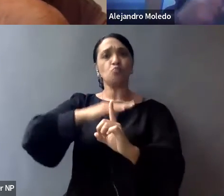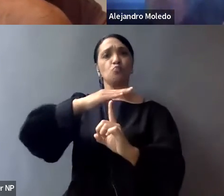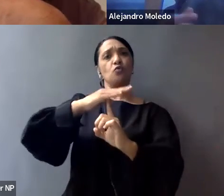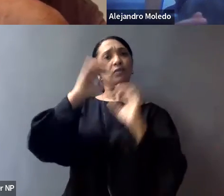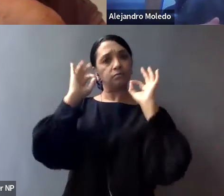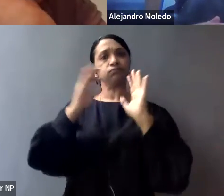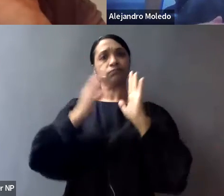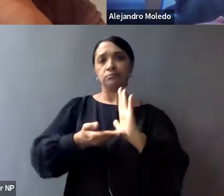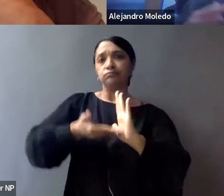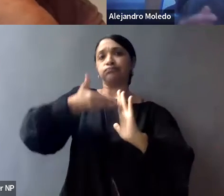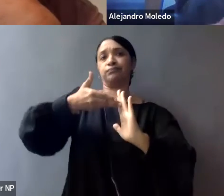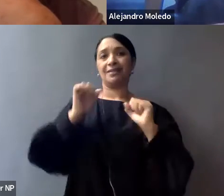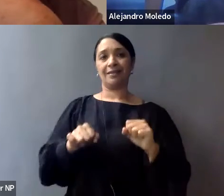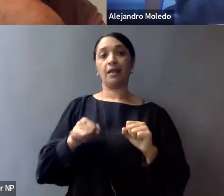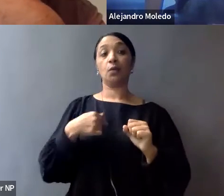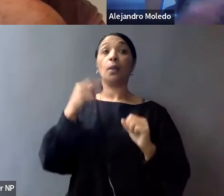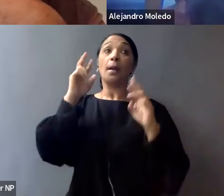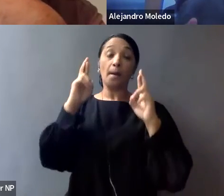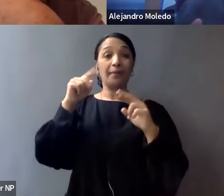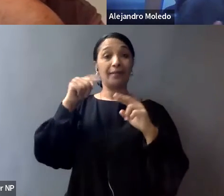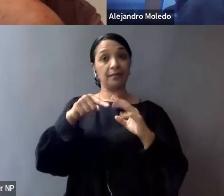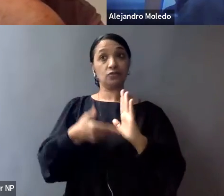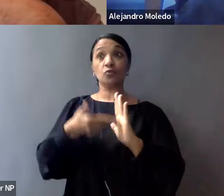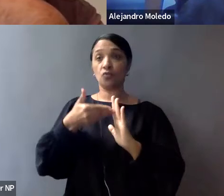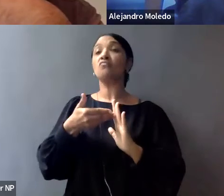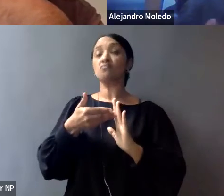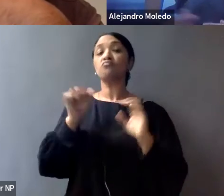may turn out in something that worsens the situation